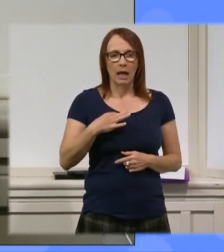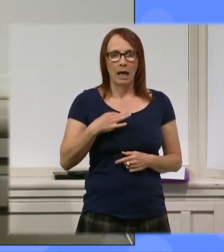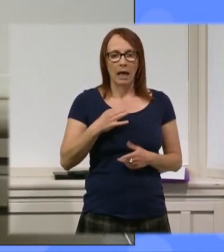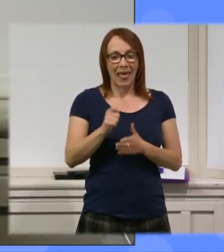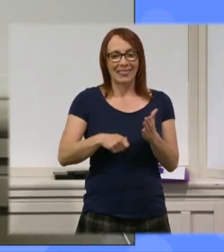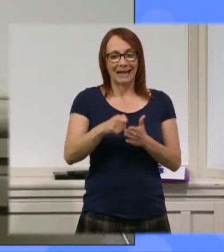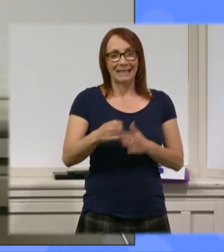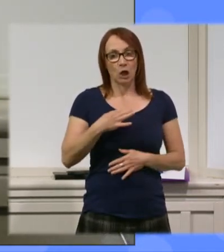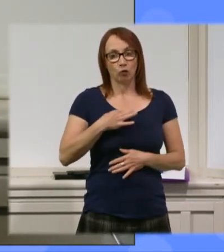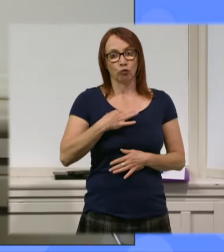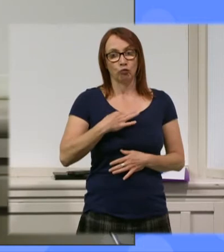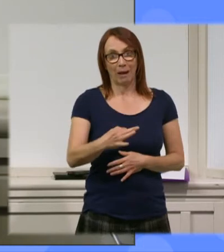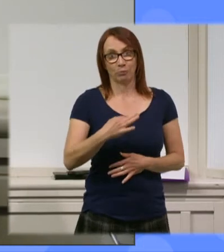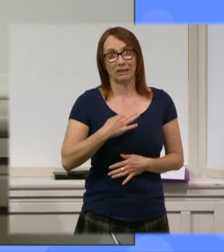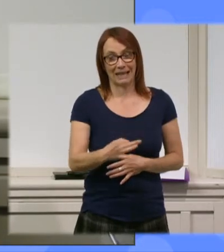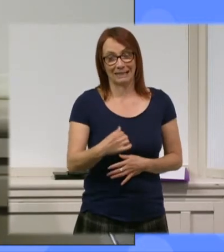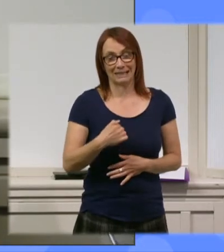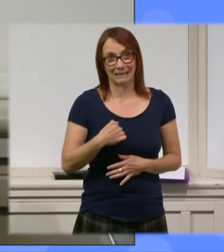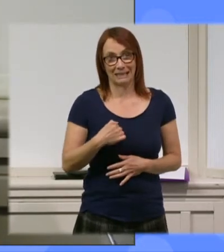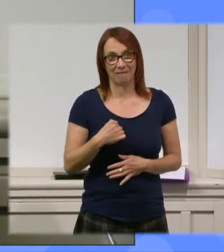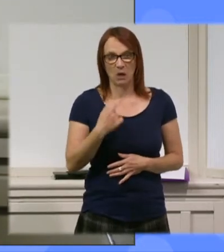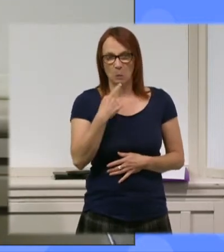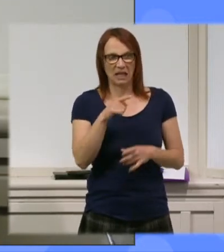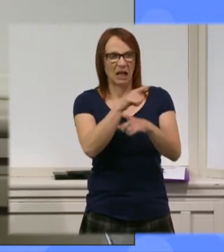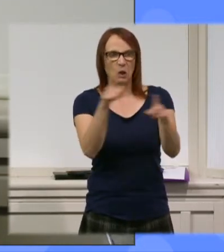elected representatives that you are consumers well you're not simply